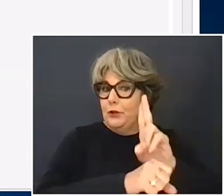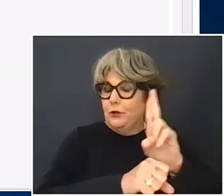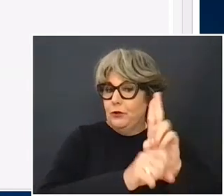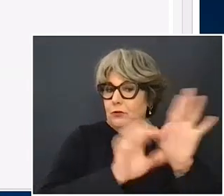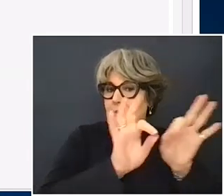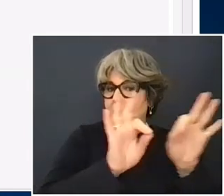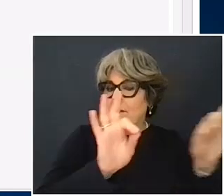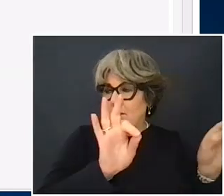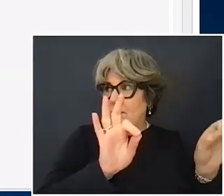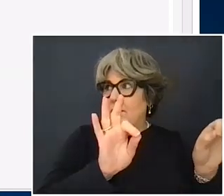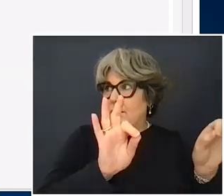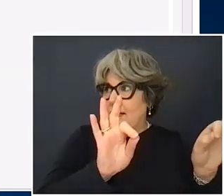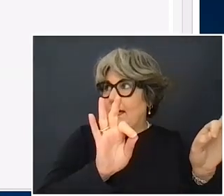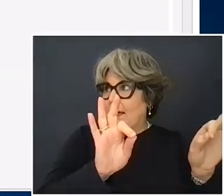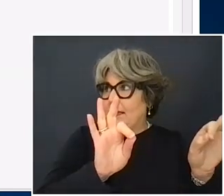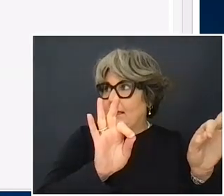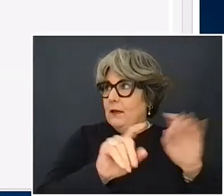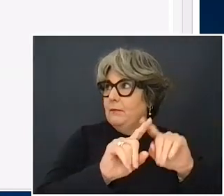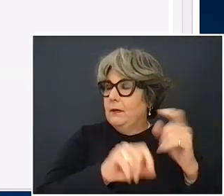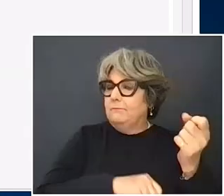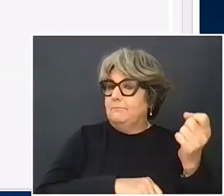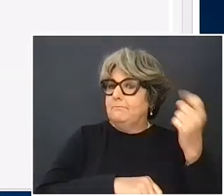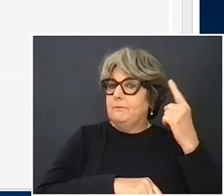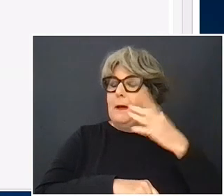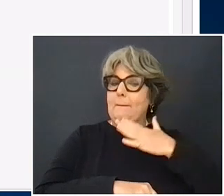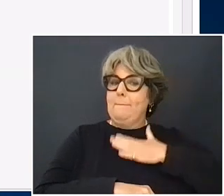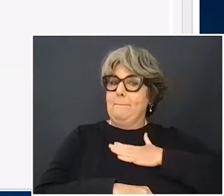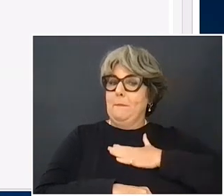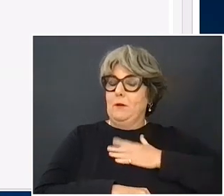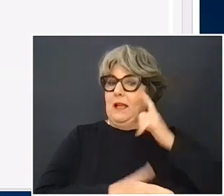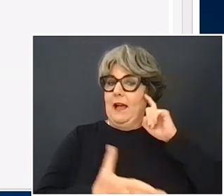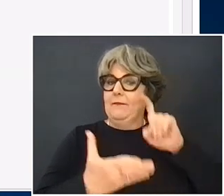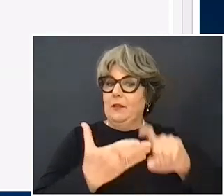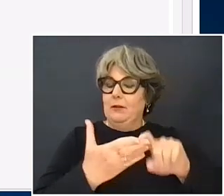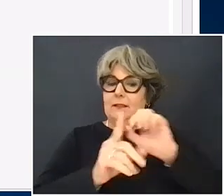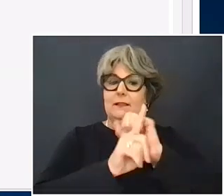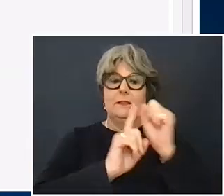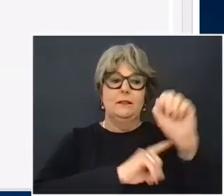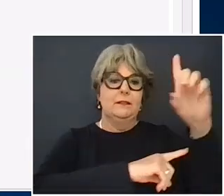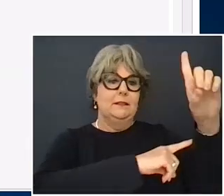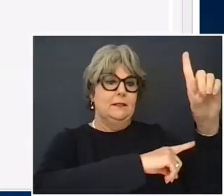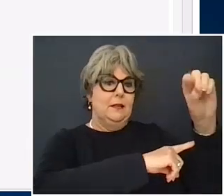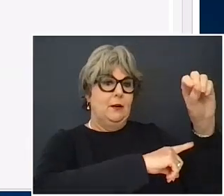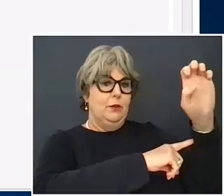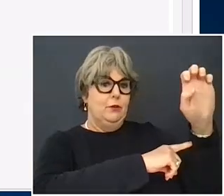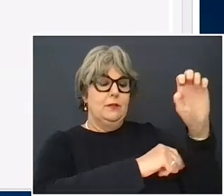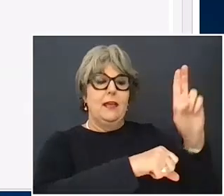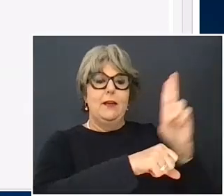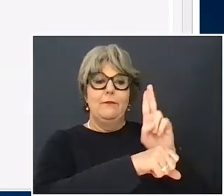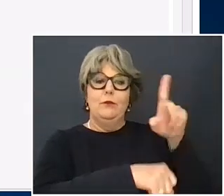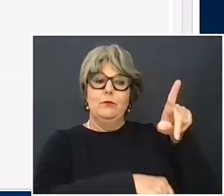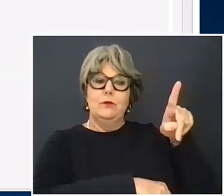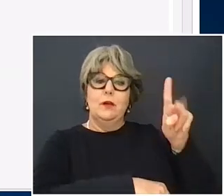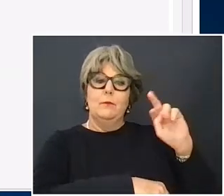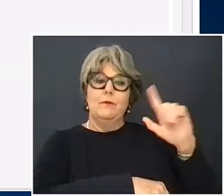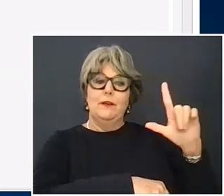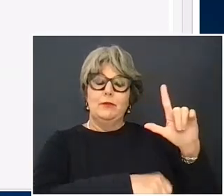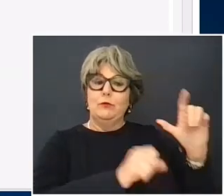provisional, but I think I have personally seen other instances where the Department has used provisional certification in instances where the institution is